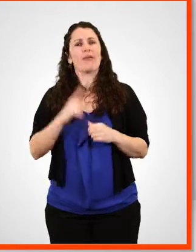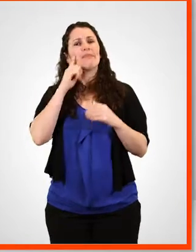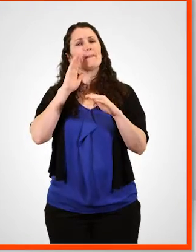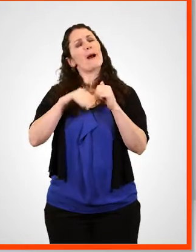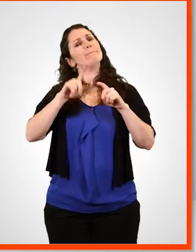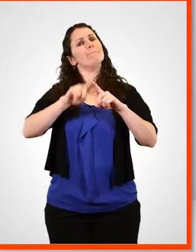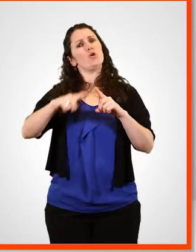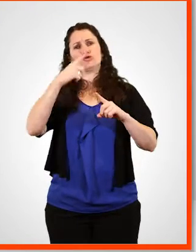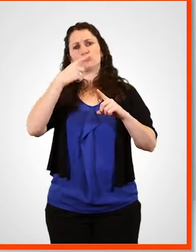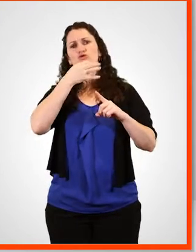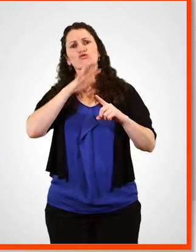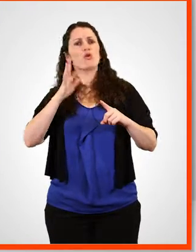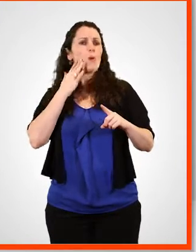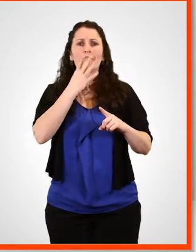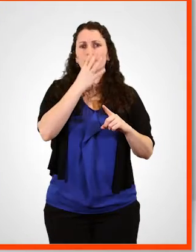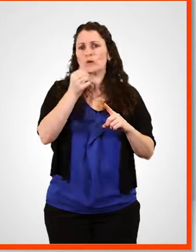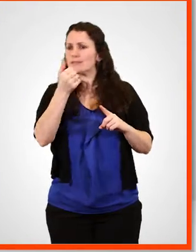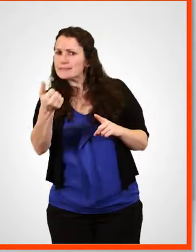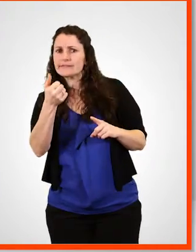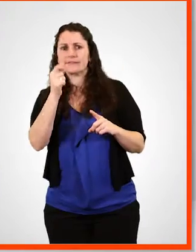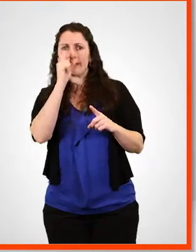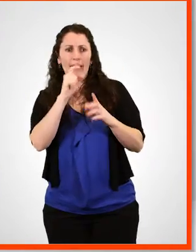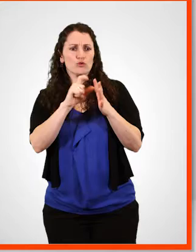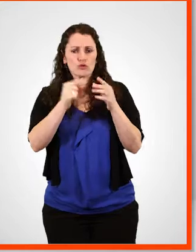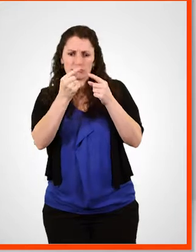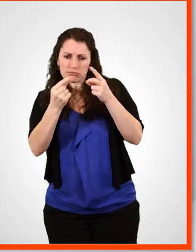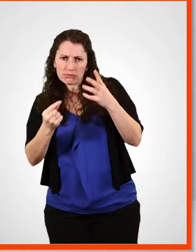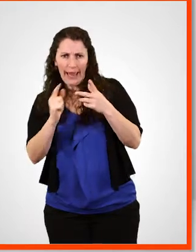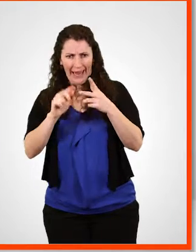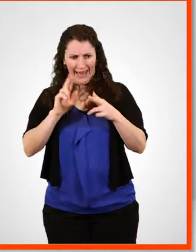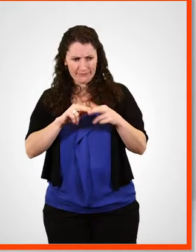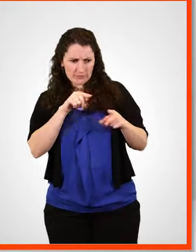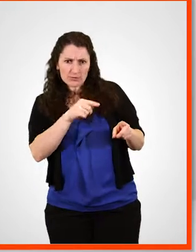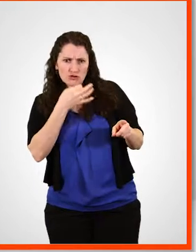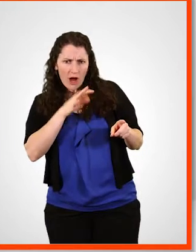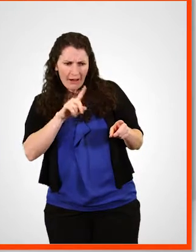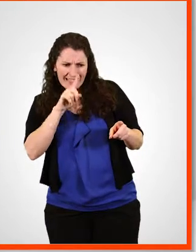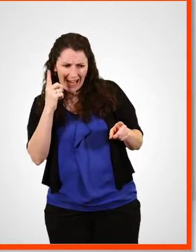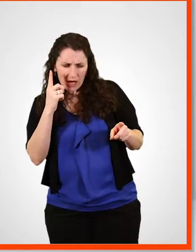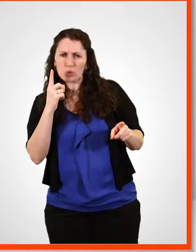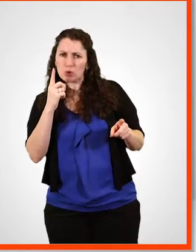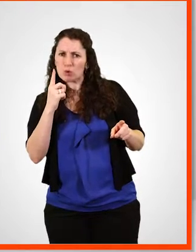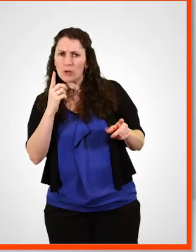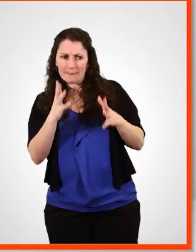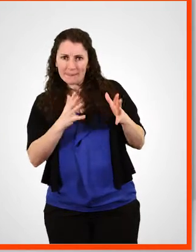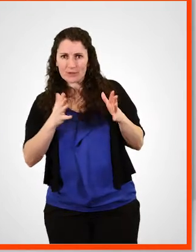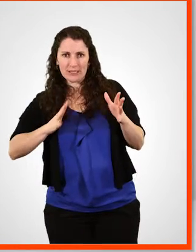these are the times when then you are a bit concerned and you need to maybe follow up and say "Should further assessment be done, should we be concerned